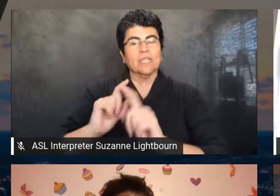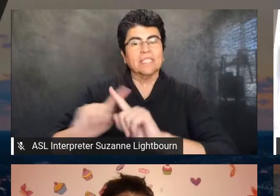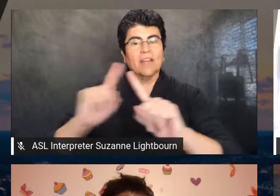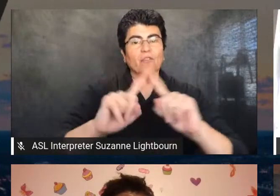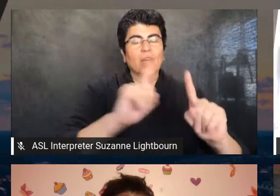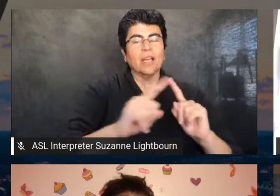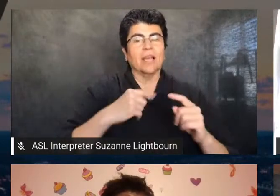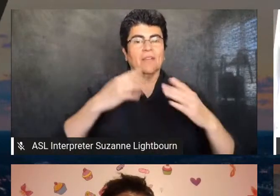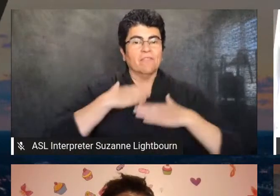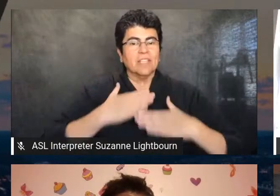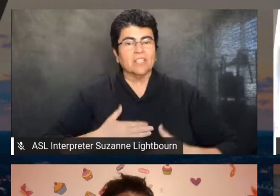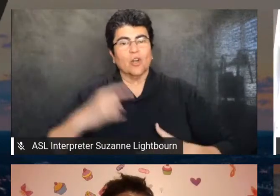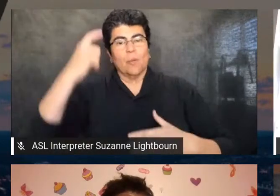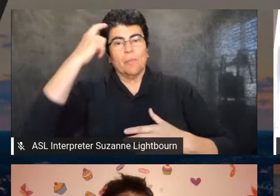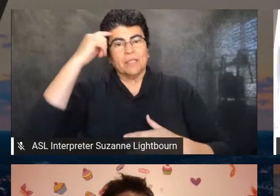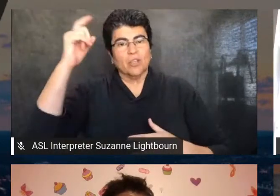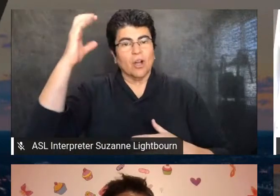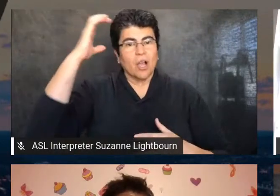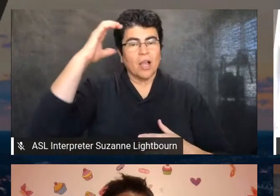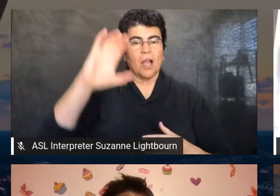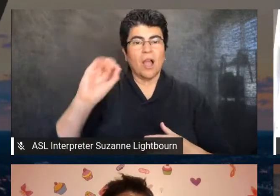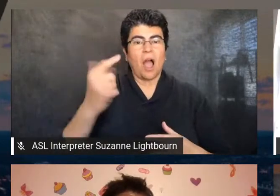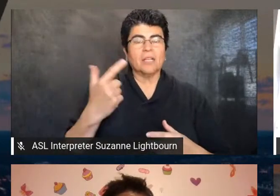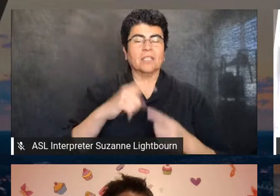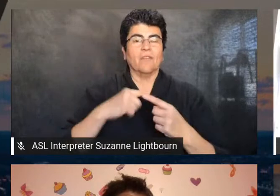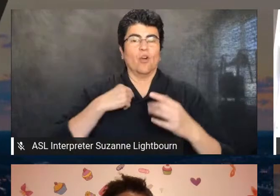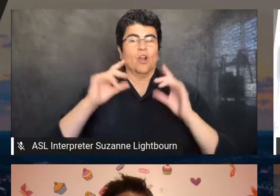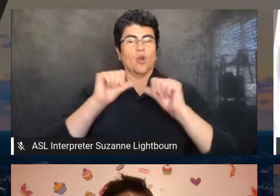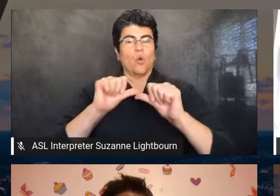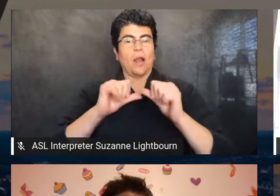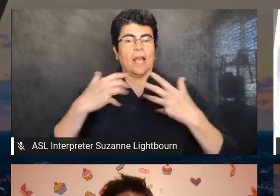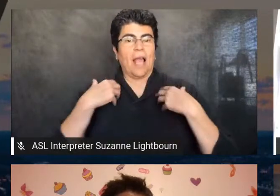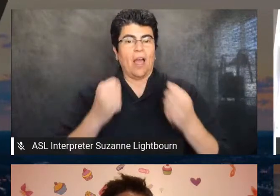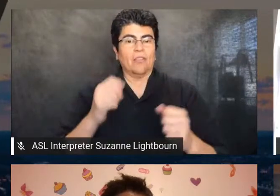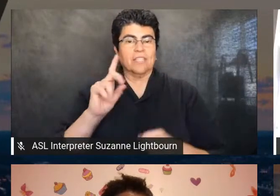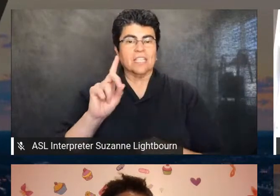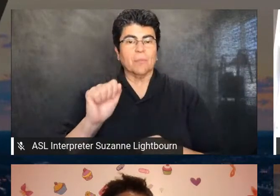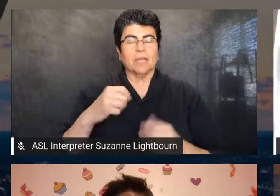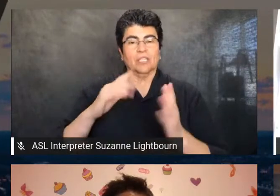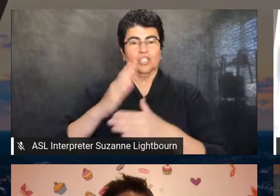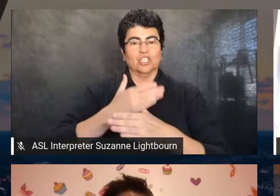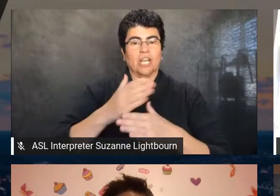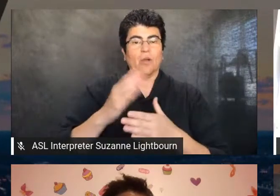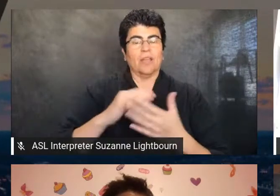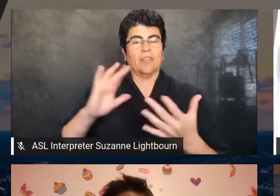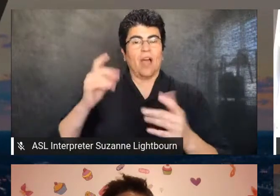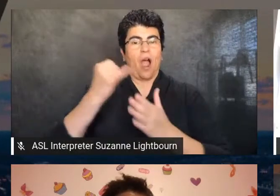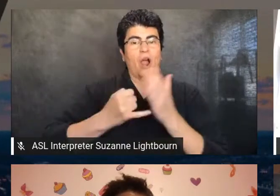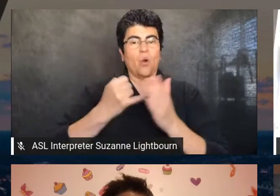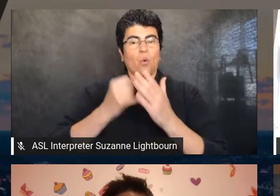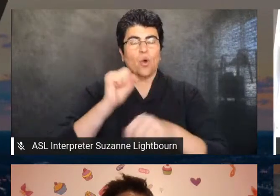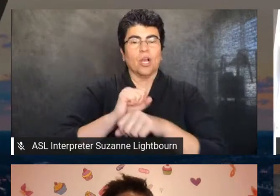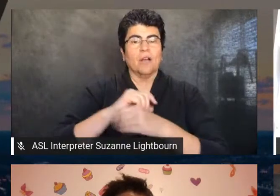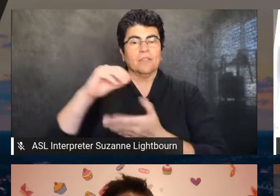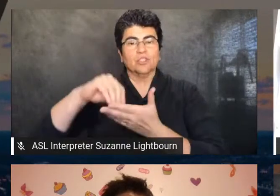cognitive, learning or chronic health disabilities. By sharing the artwork and narratives of students, faculty, staff and alumni,